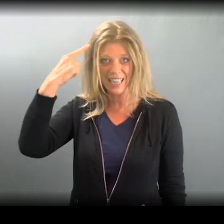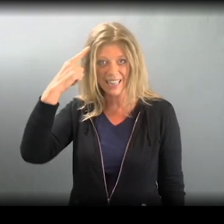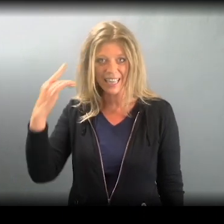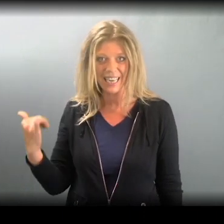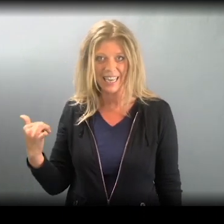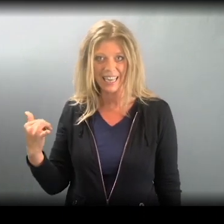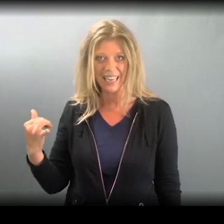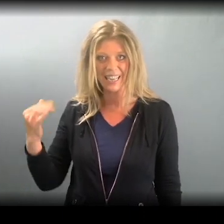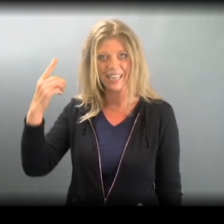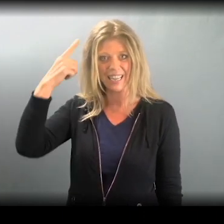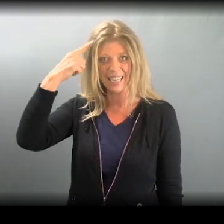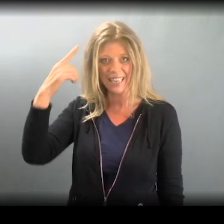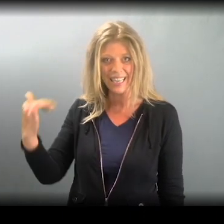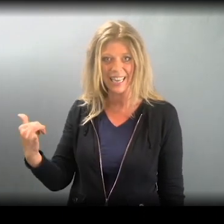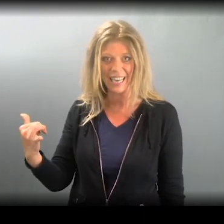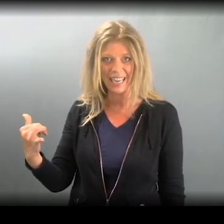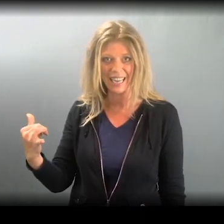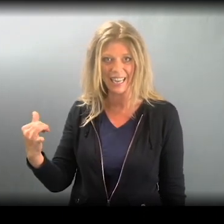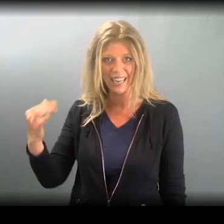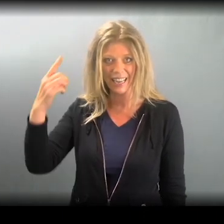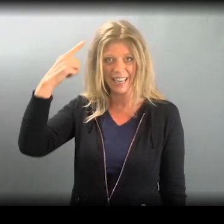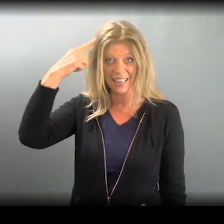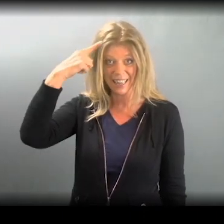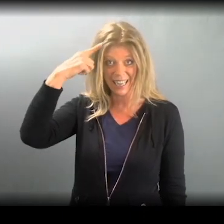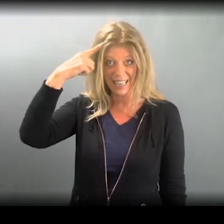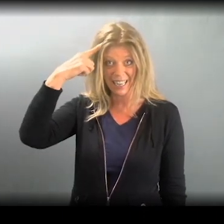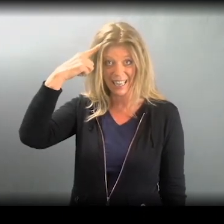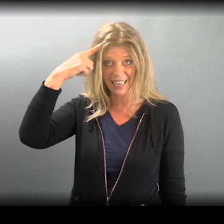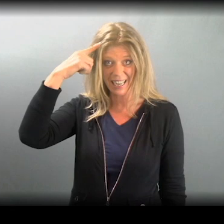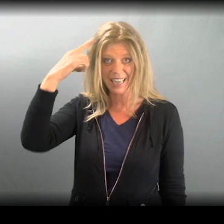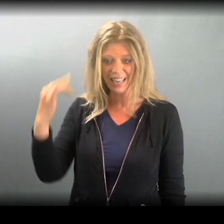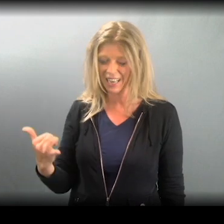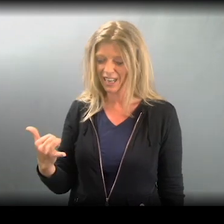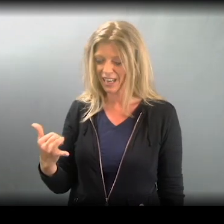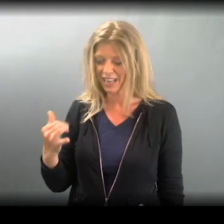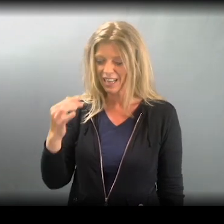THINKING THINK ING